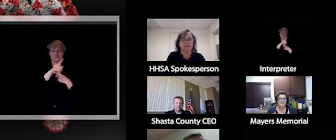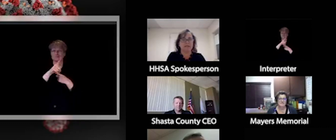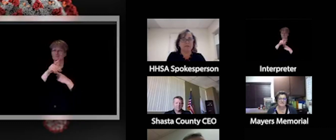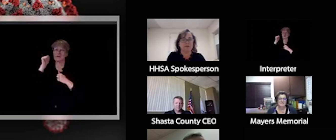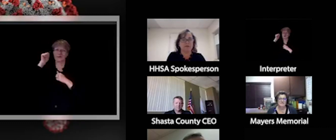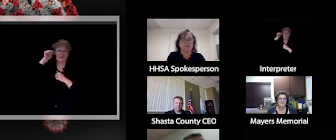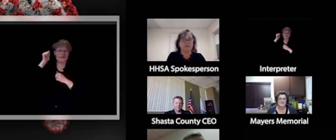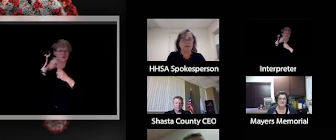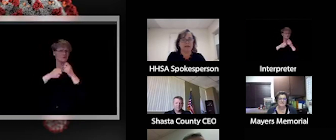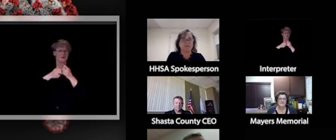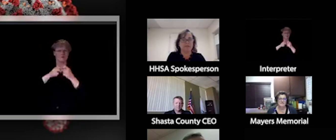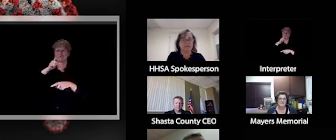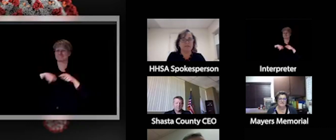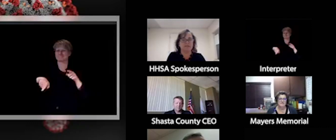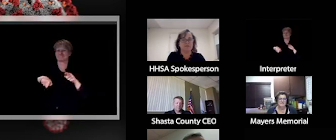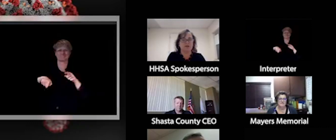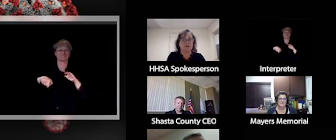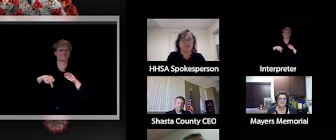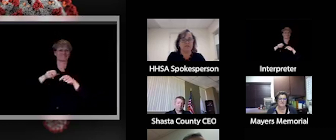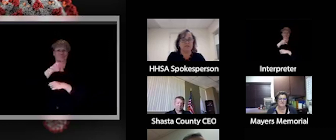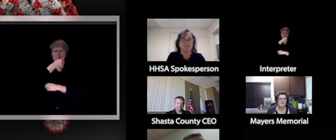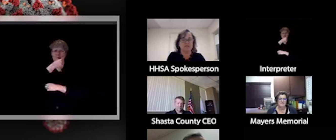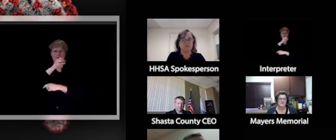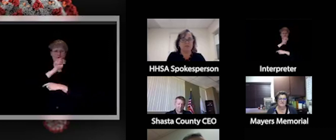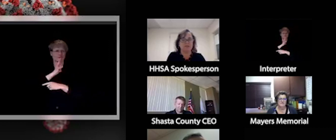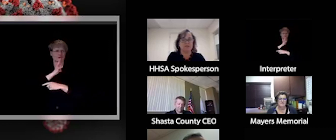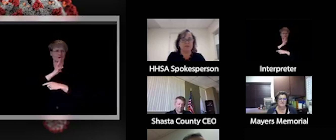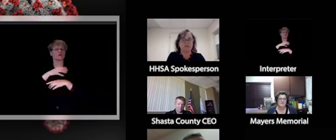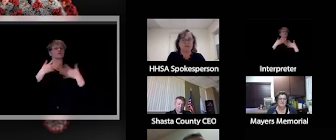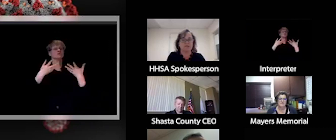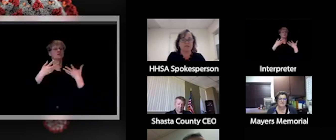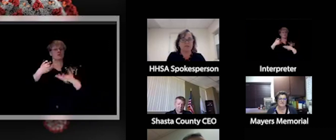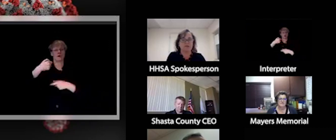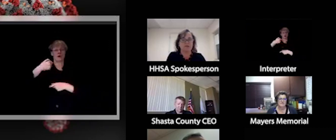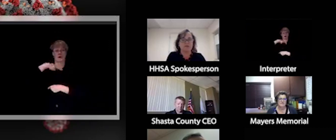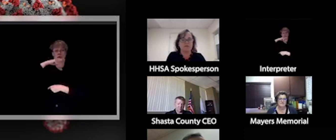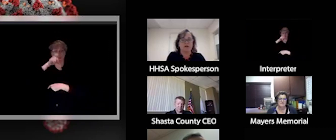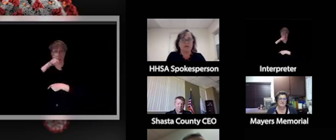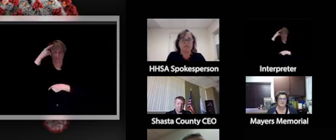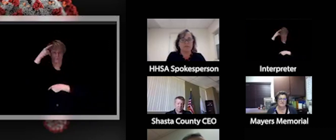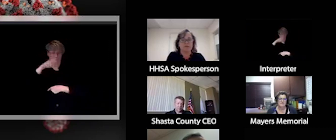I will ask them on her behalf. Again, these are Donnie Chamberlin’s questions. For the